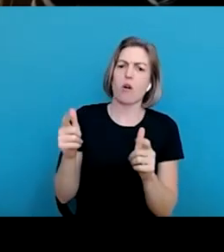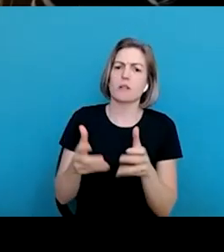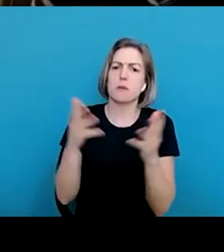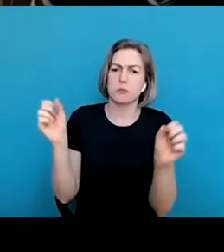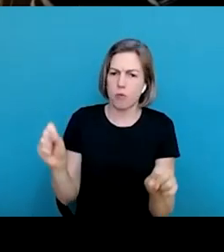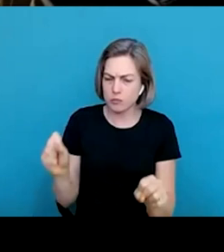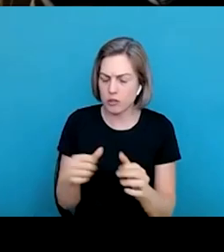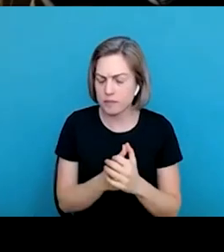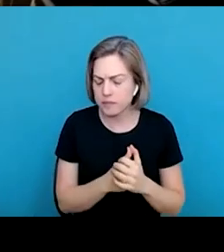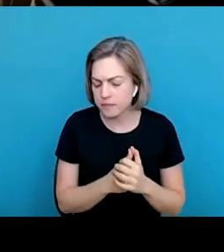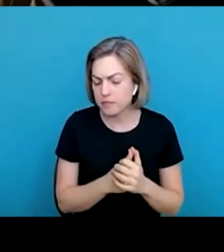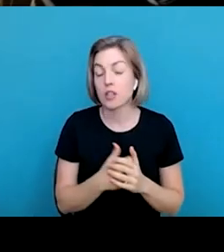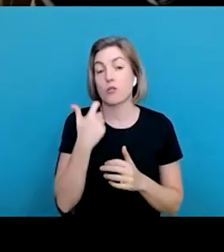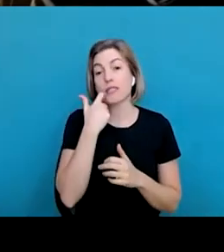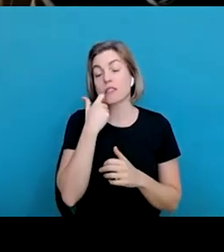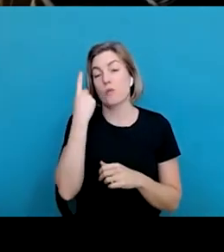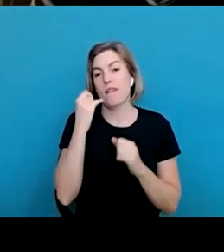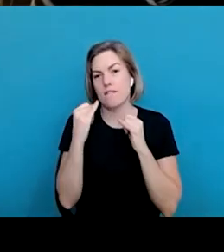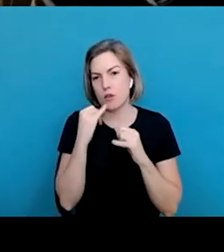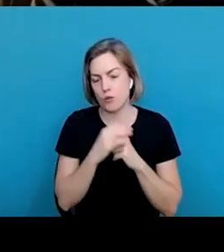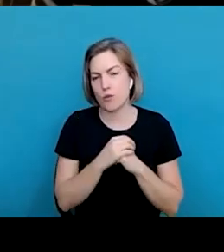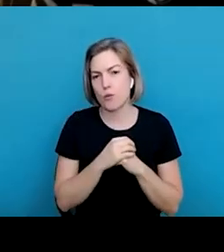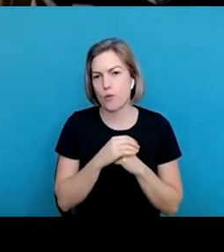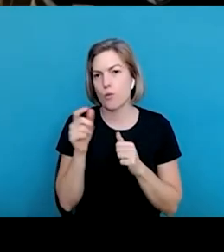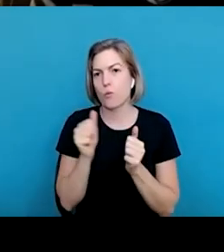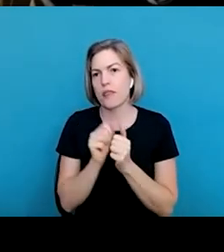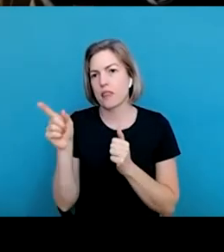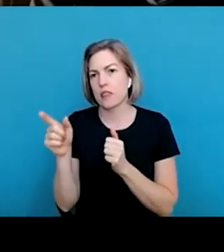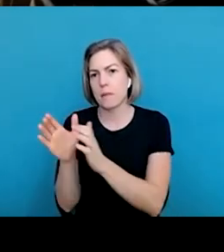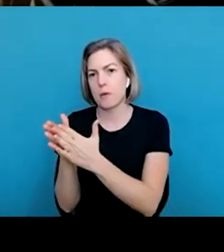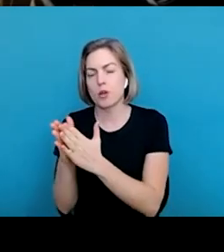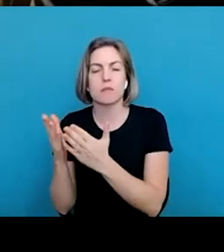Recently in an interview I was doing with a book that may yet come out sometime this